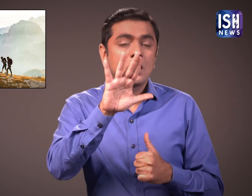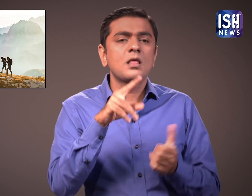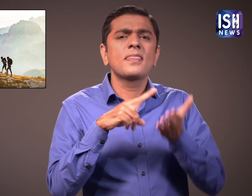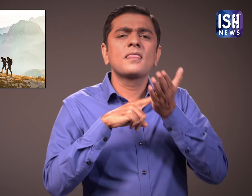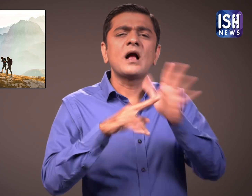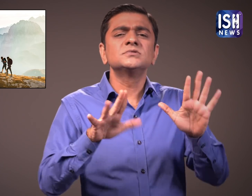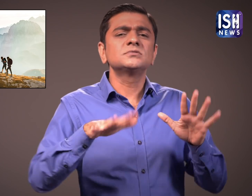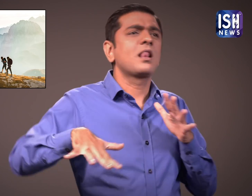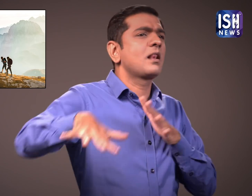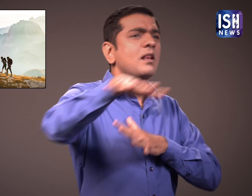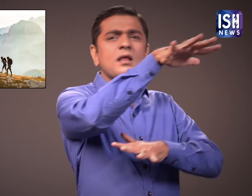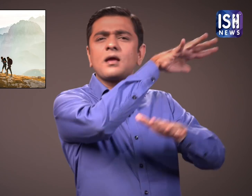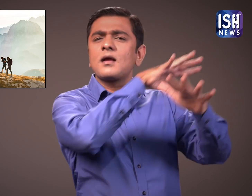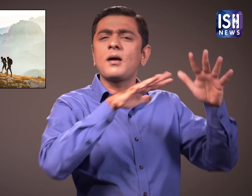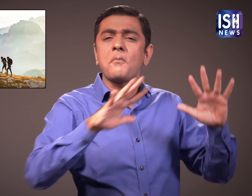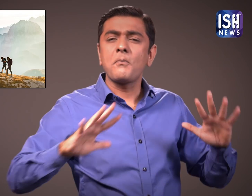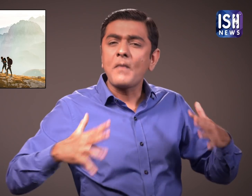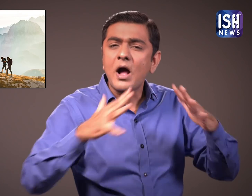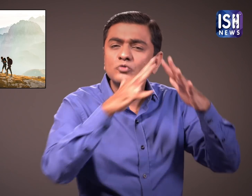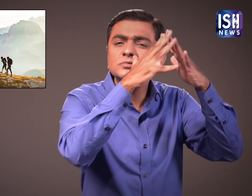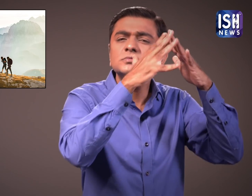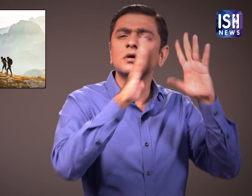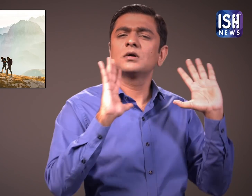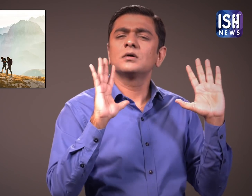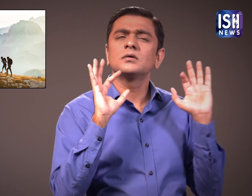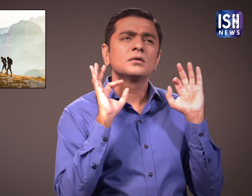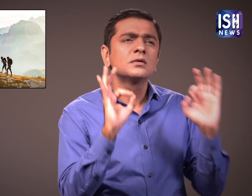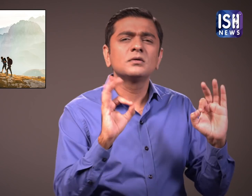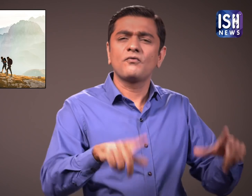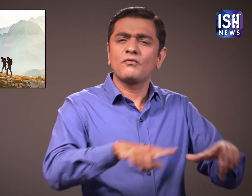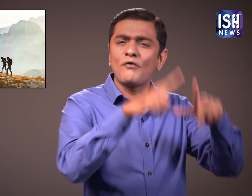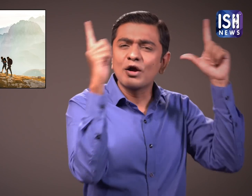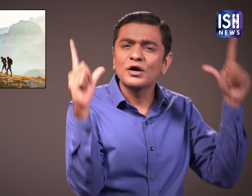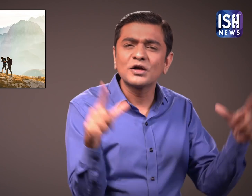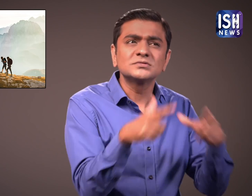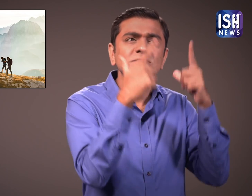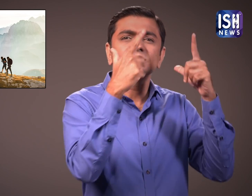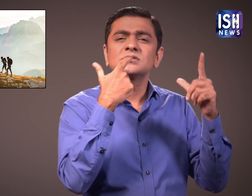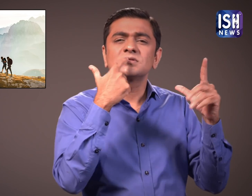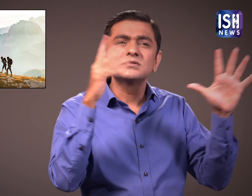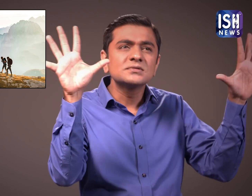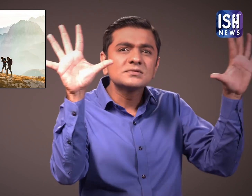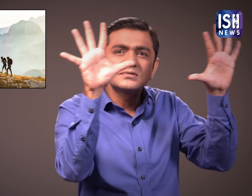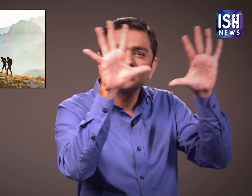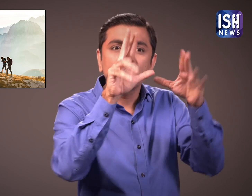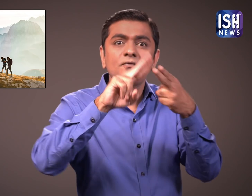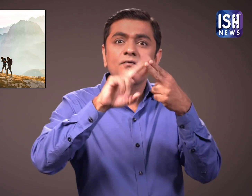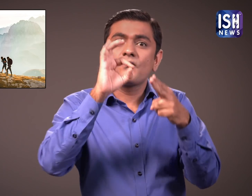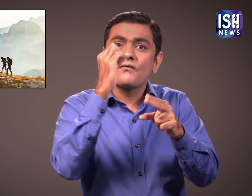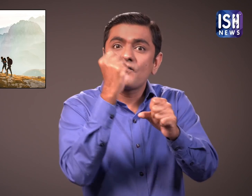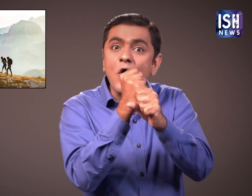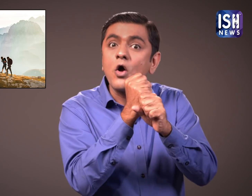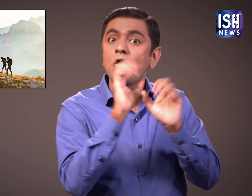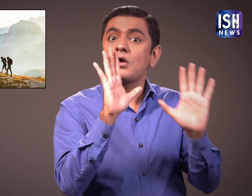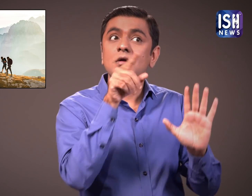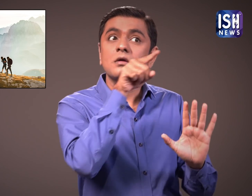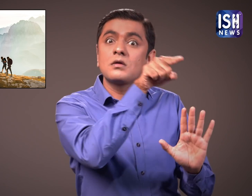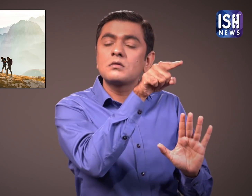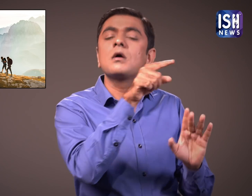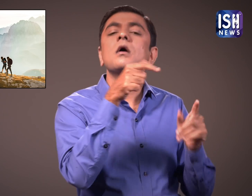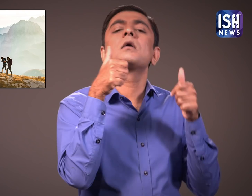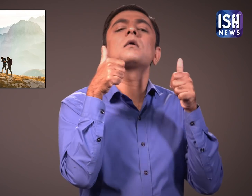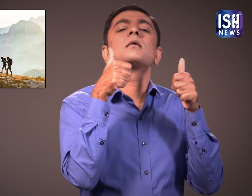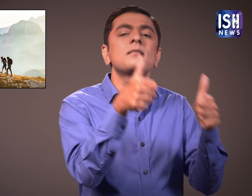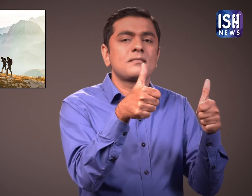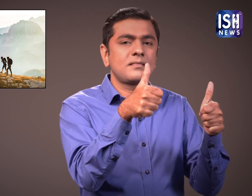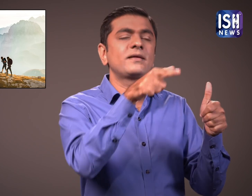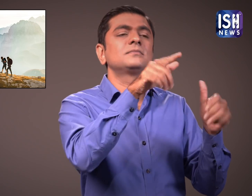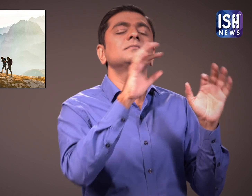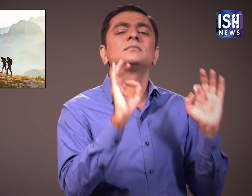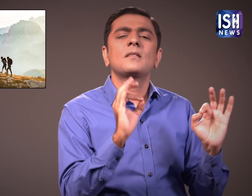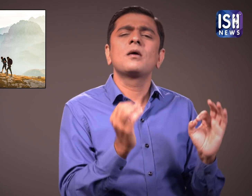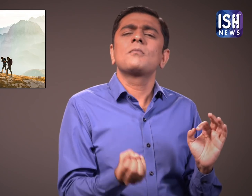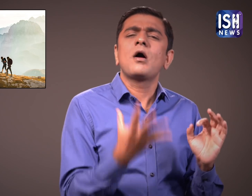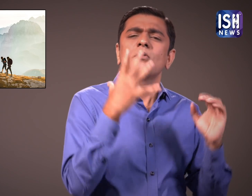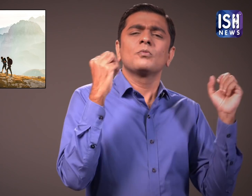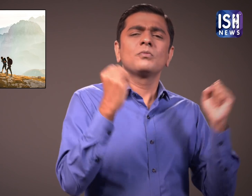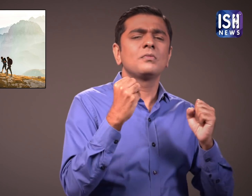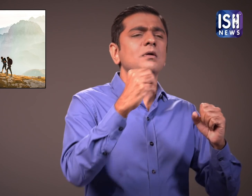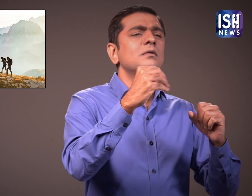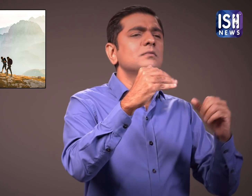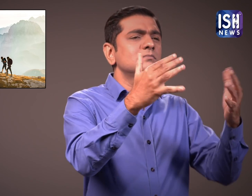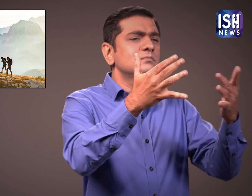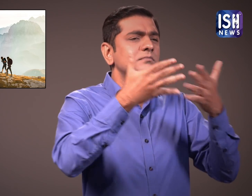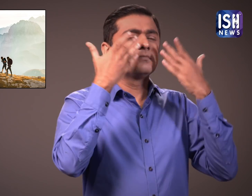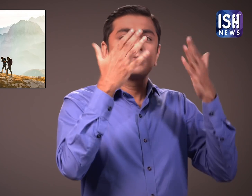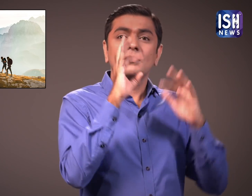It is fine to go for morning walks in hilly areas with a lot of trees as there is fog.